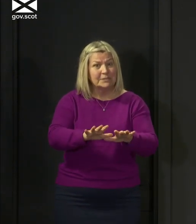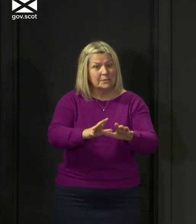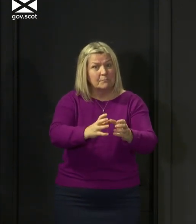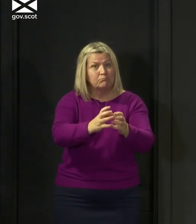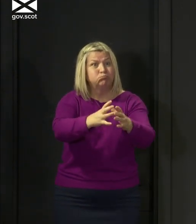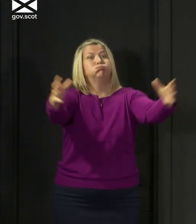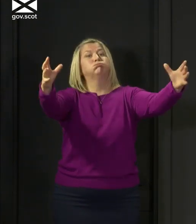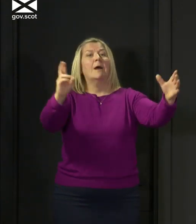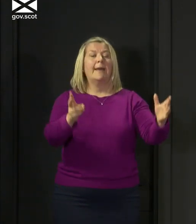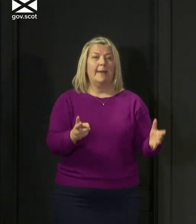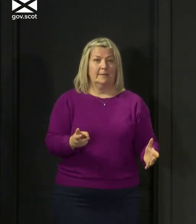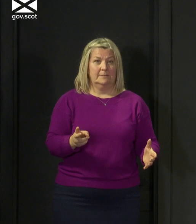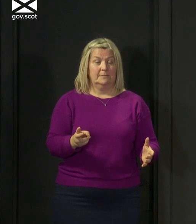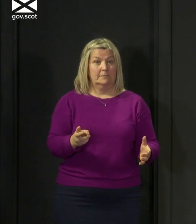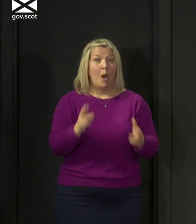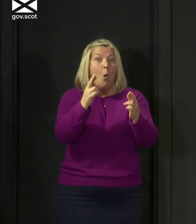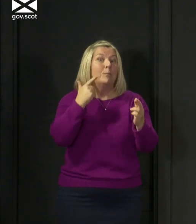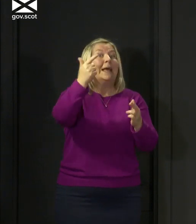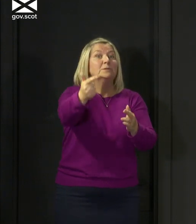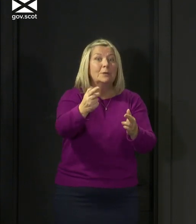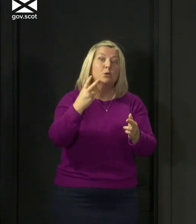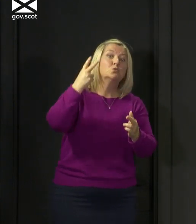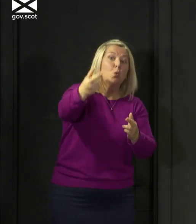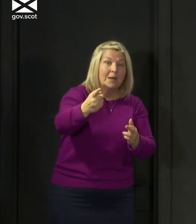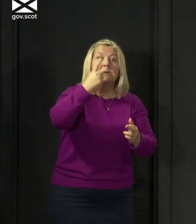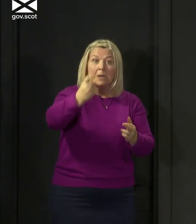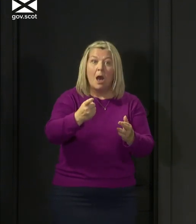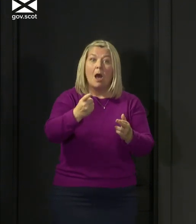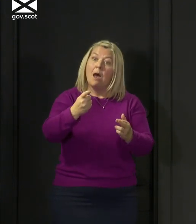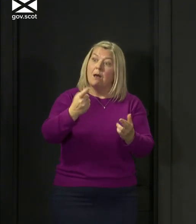from now, I hope we'll be able to make even more progress two-weeks from now. But I have